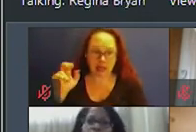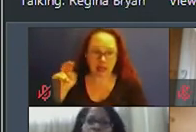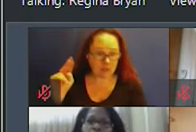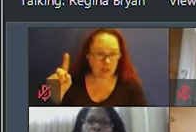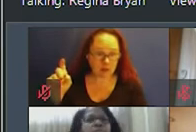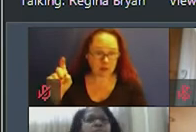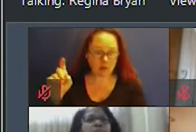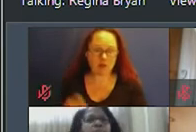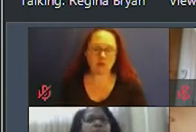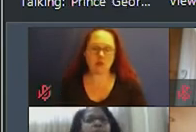Adele Peters.